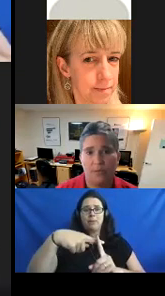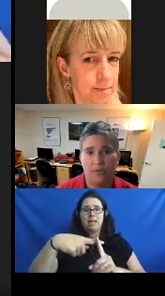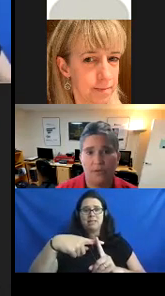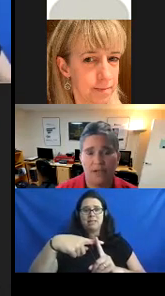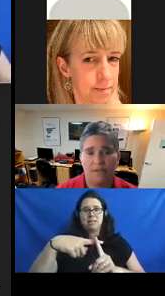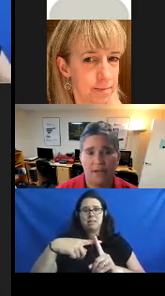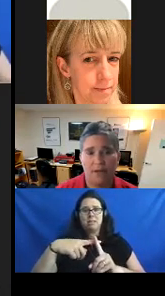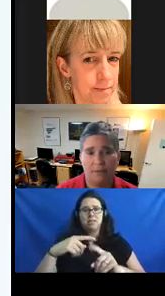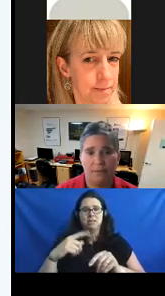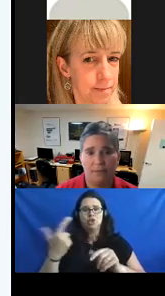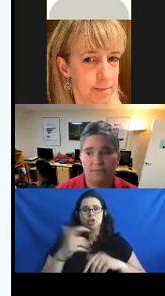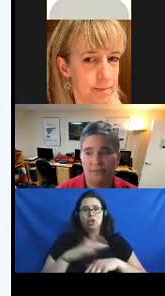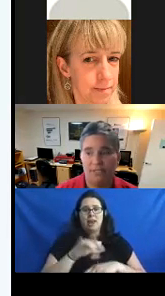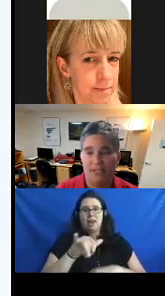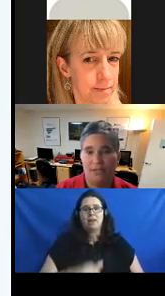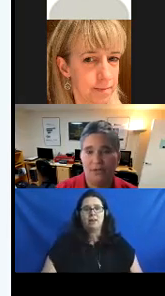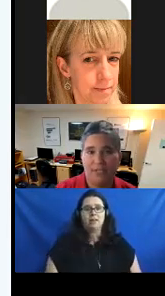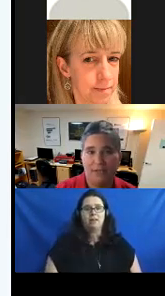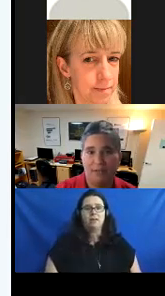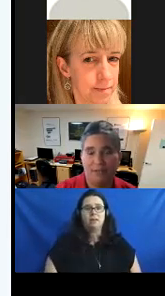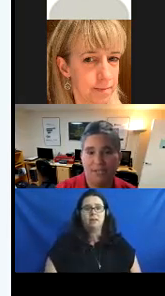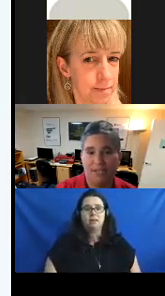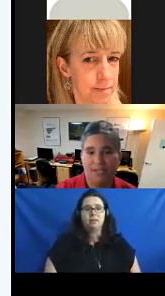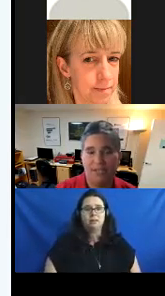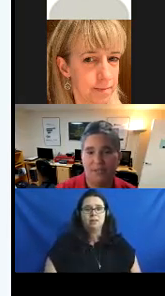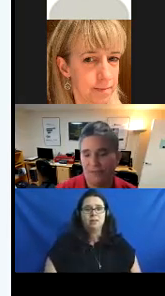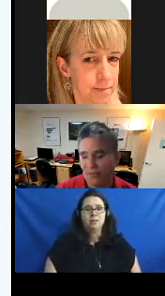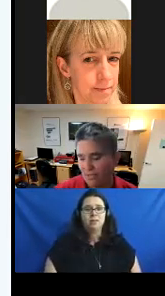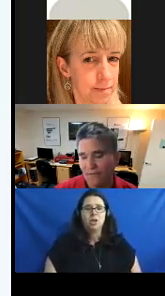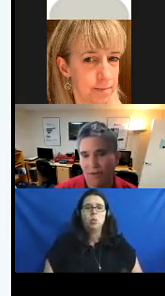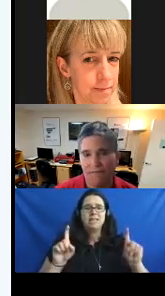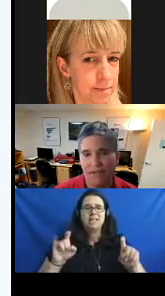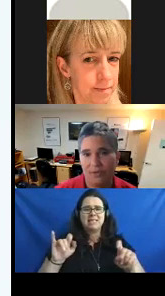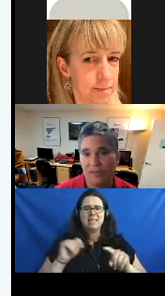WINDOWS MAGNIFIER. LAURA, I THINK WE TESTED THIS, BUT IF YOU COULD VERIFY.